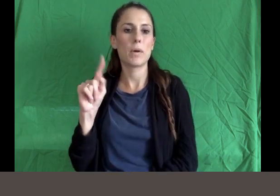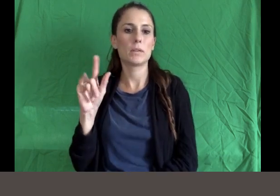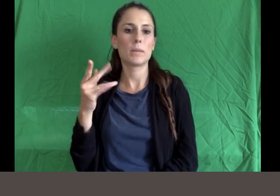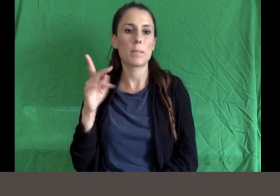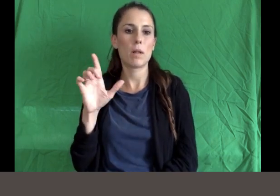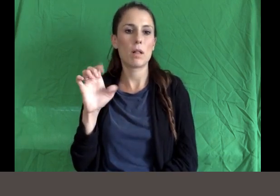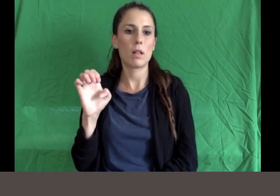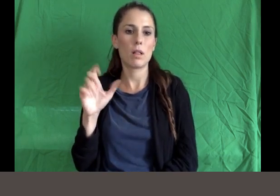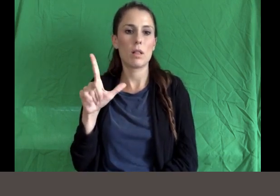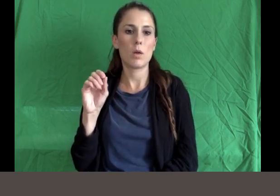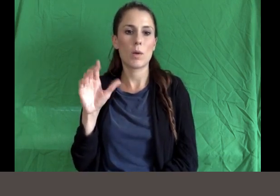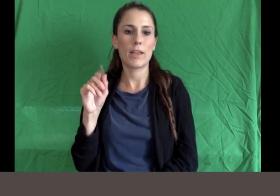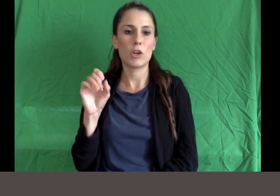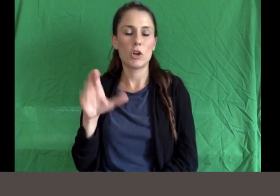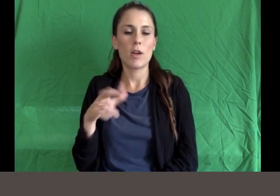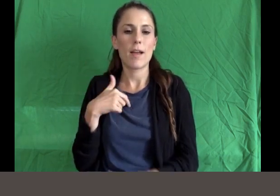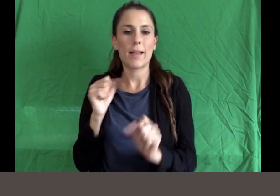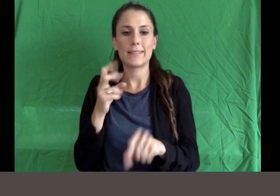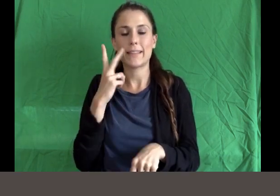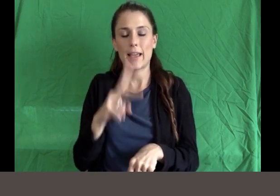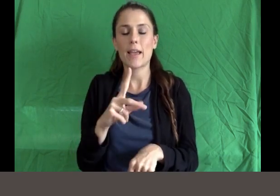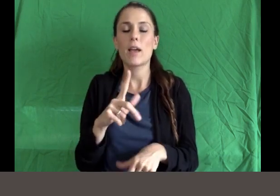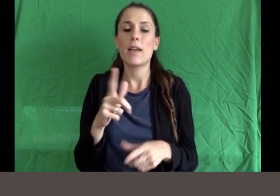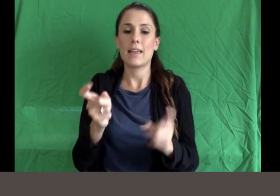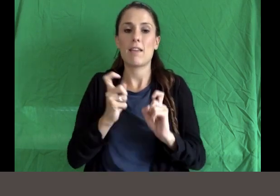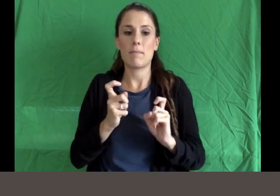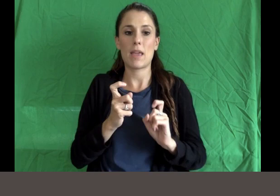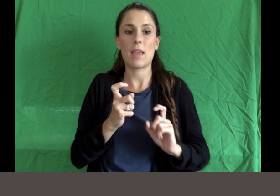i have very nice control over my ticks and of course the multiple locator actually gives you